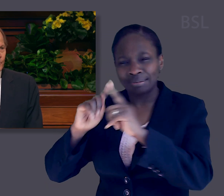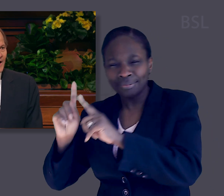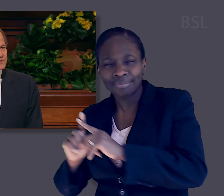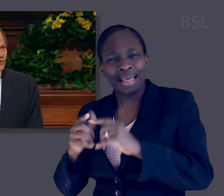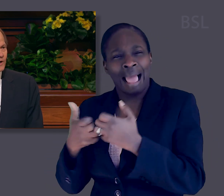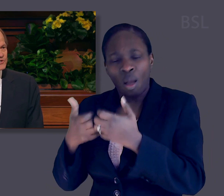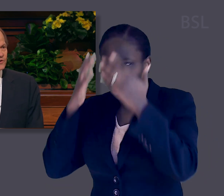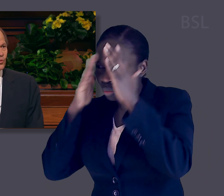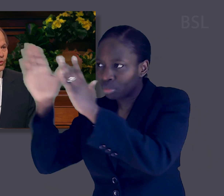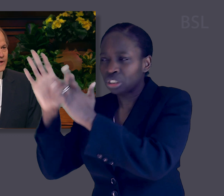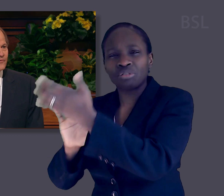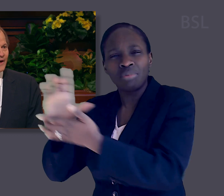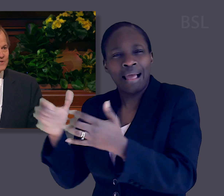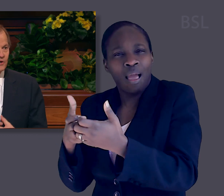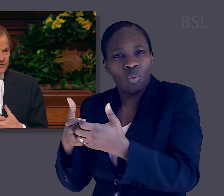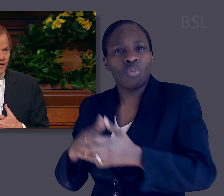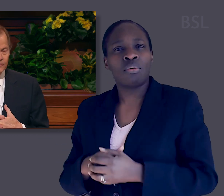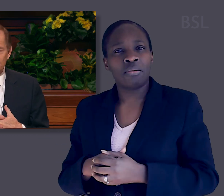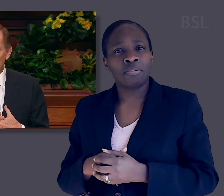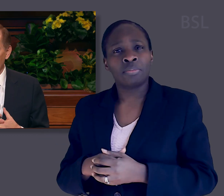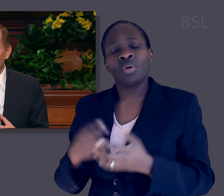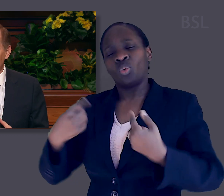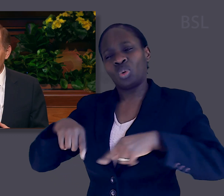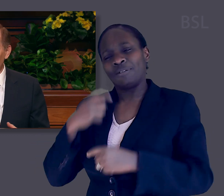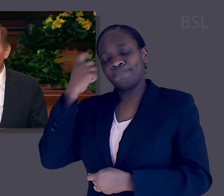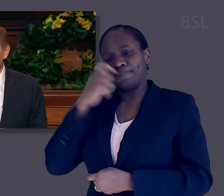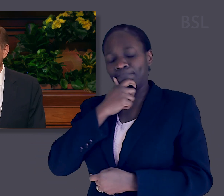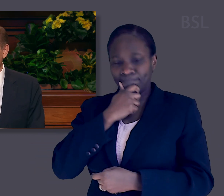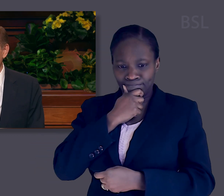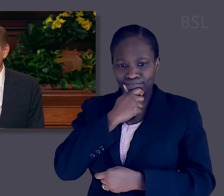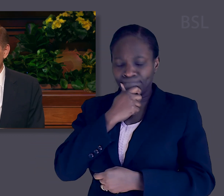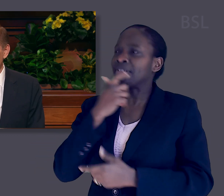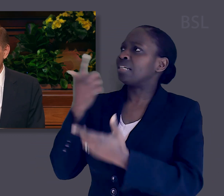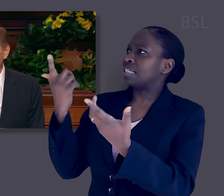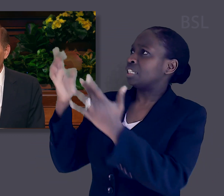Perhaps the question we have asked ourselves is one we could all contemplate: